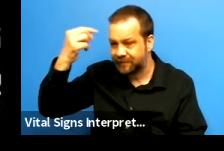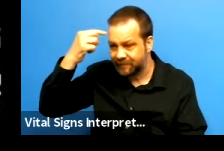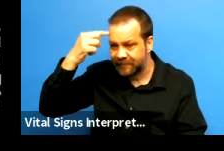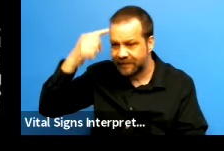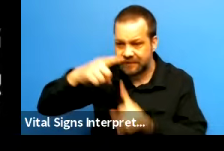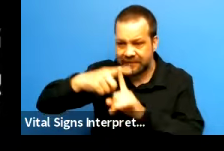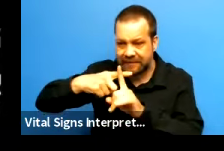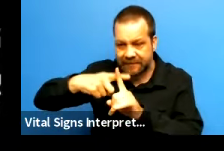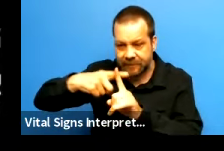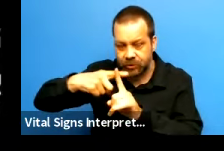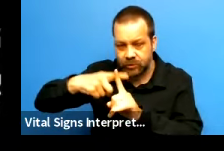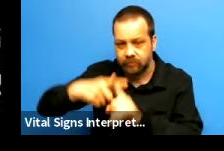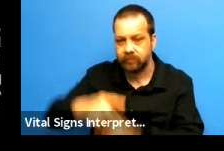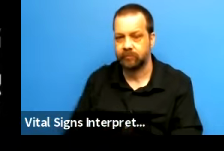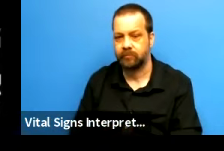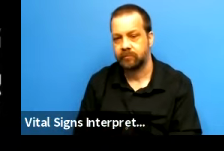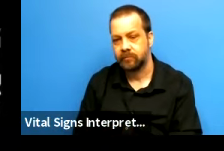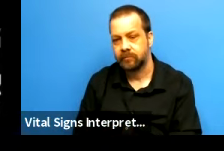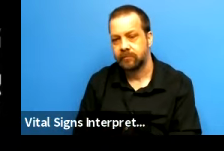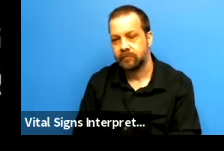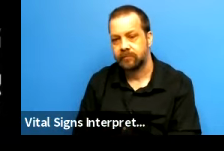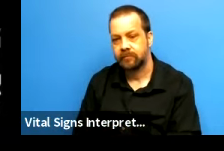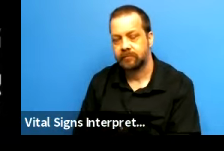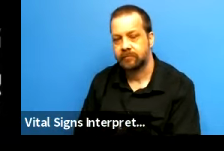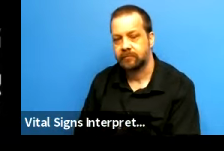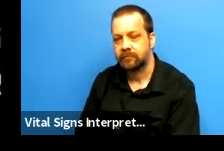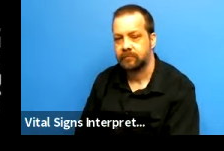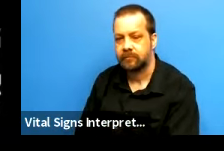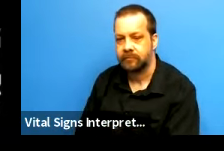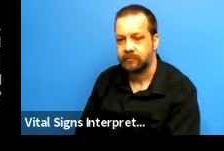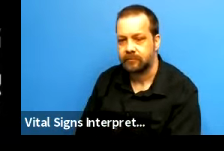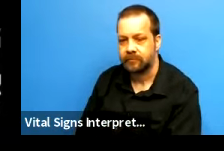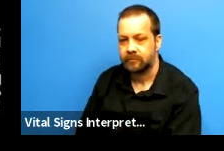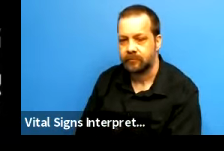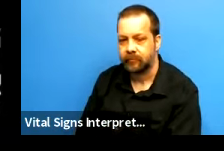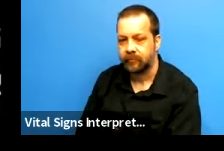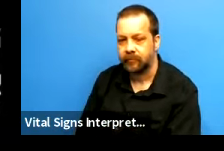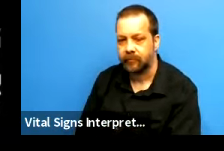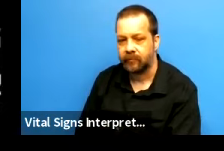Also thinking about separating employees if they have